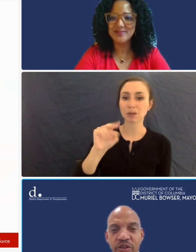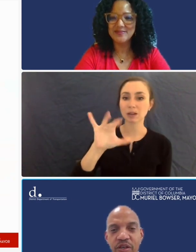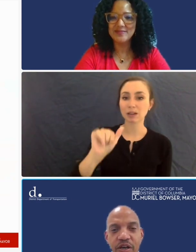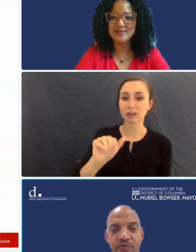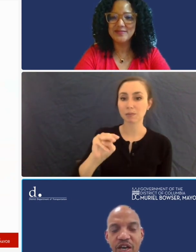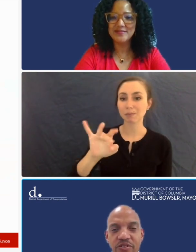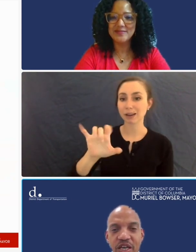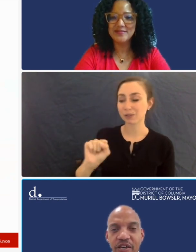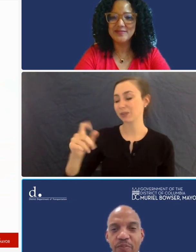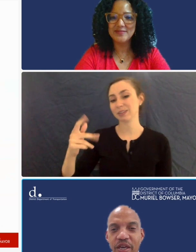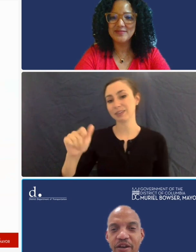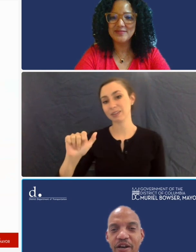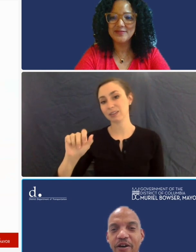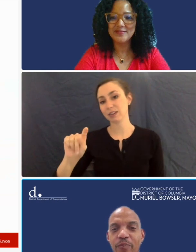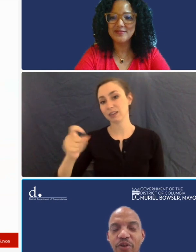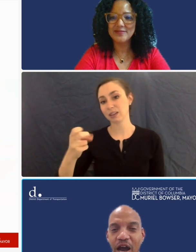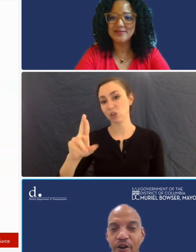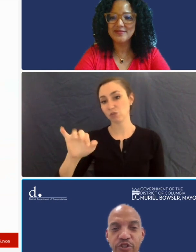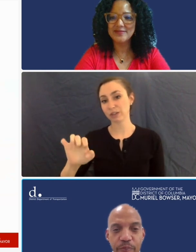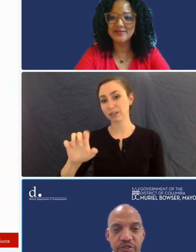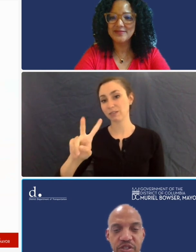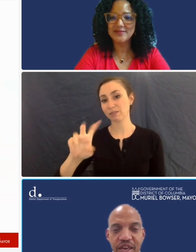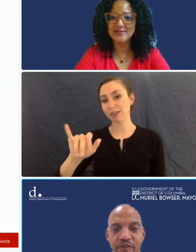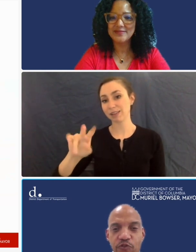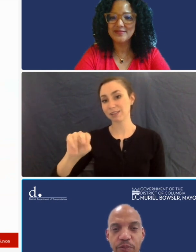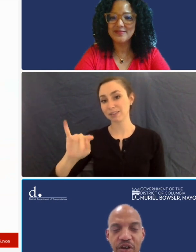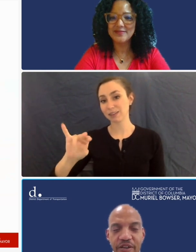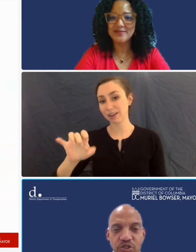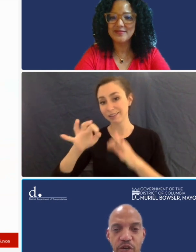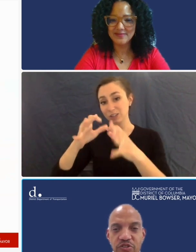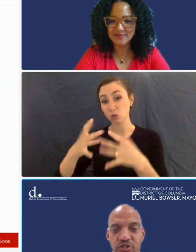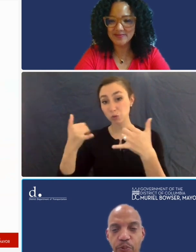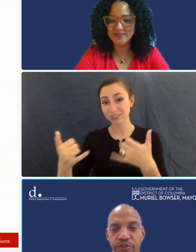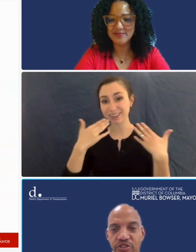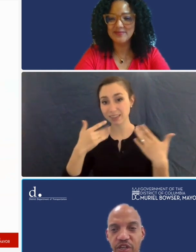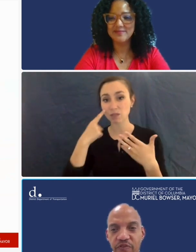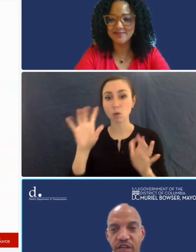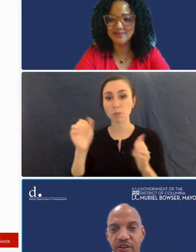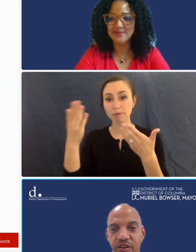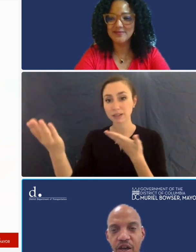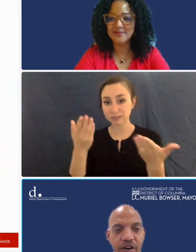uh valentine and uh our interpreters today for providing service supporting this great event um